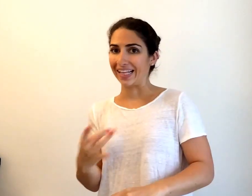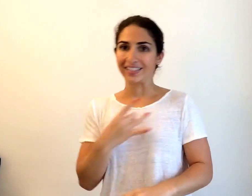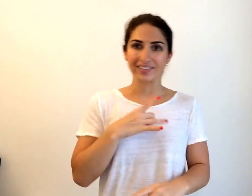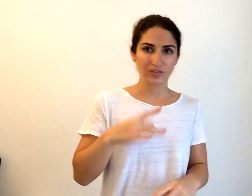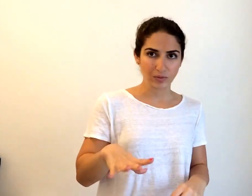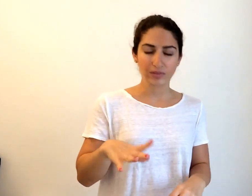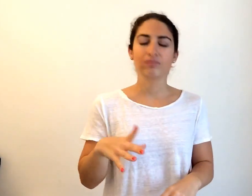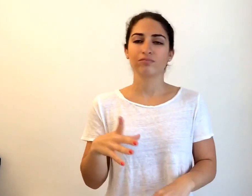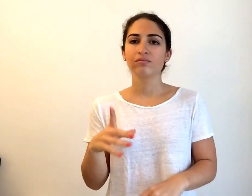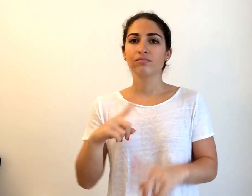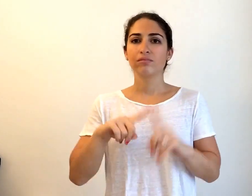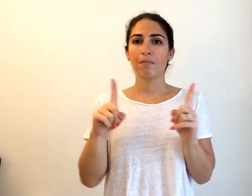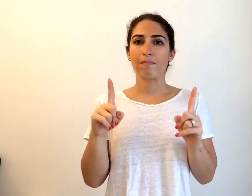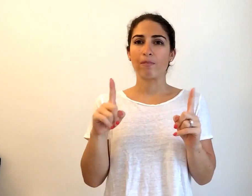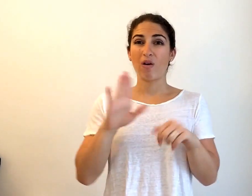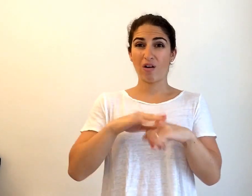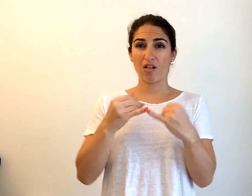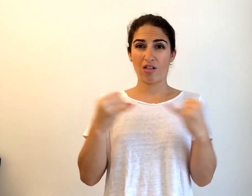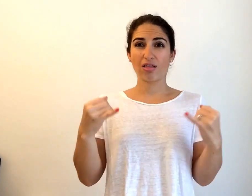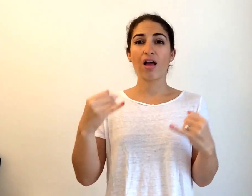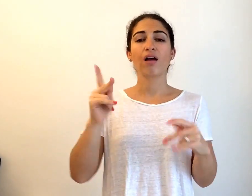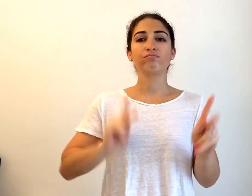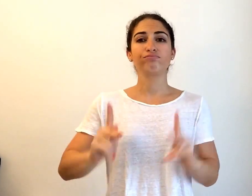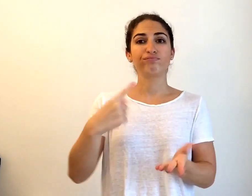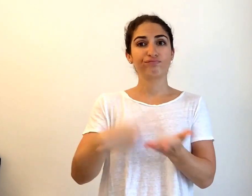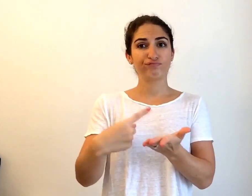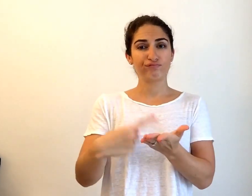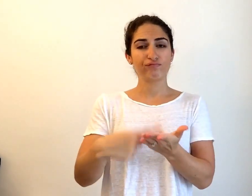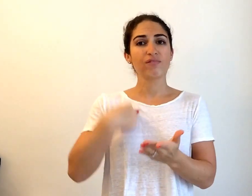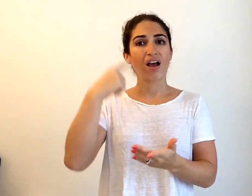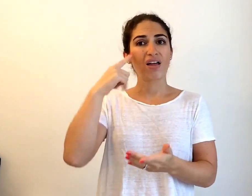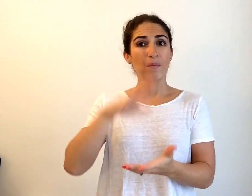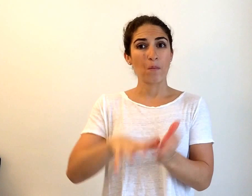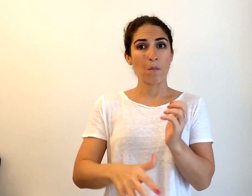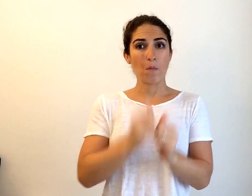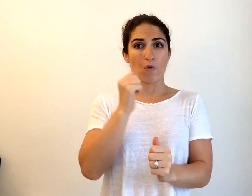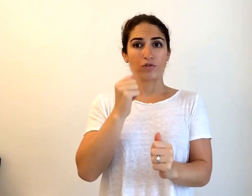people might like or not like different signs. Online, people I've seen discussing